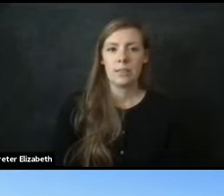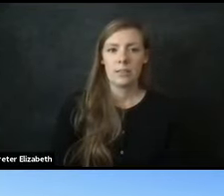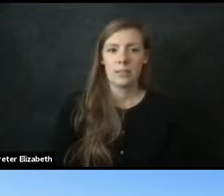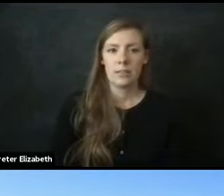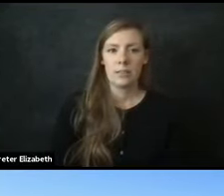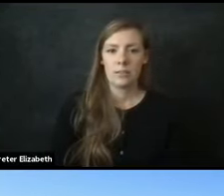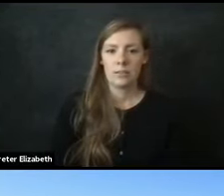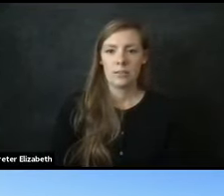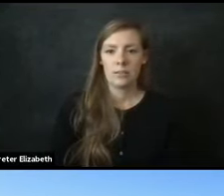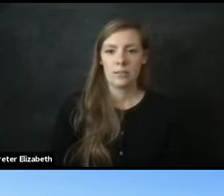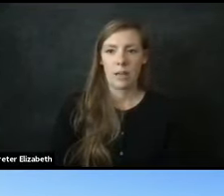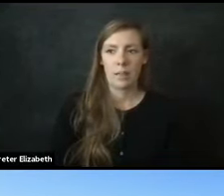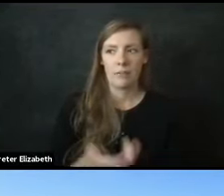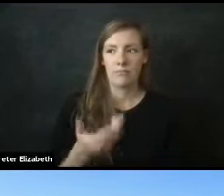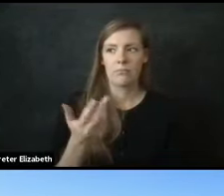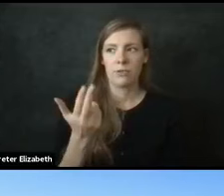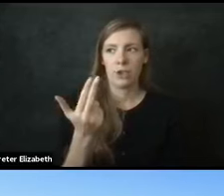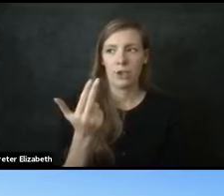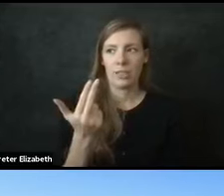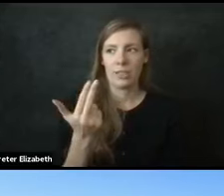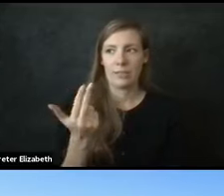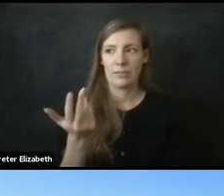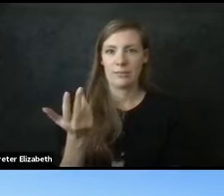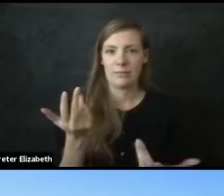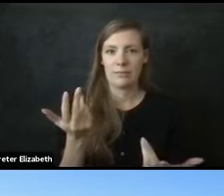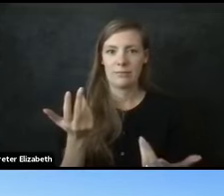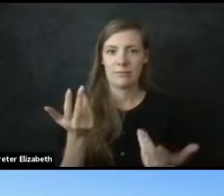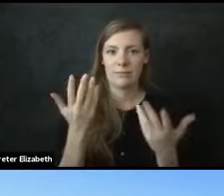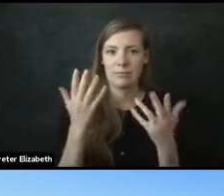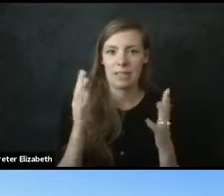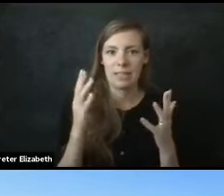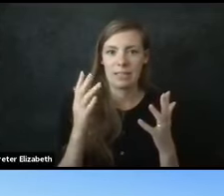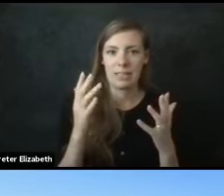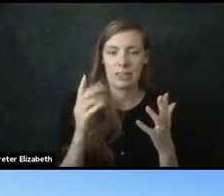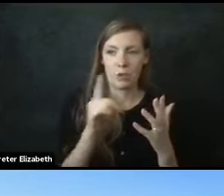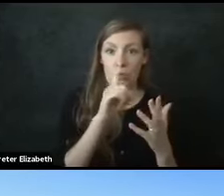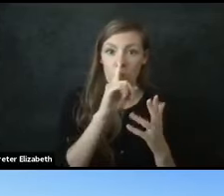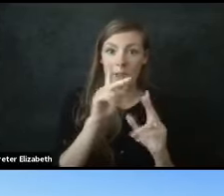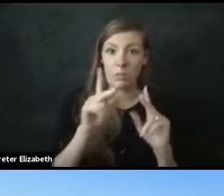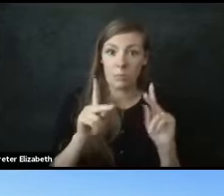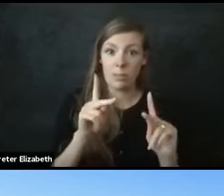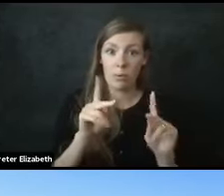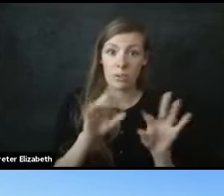Those are small numbers, but they are numbers. I mean, they're real people. They're real kids.